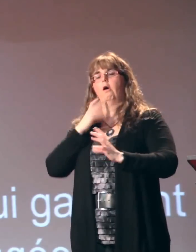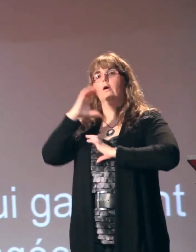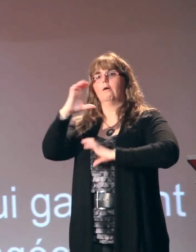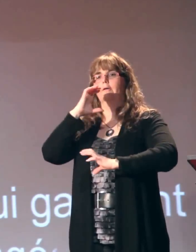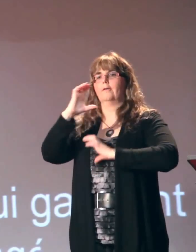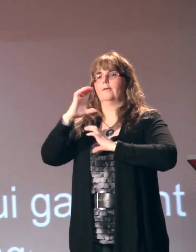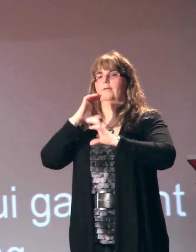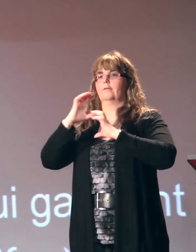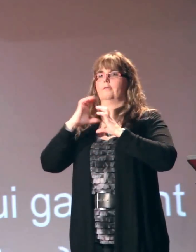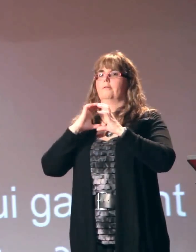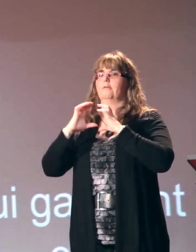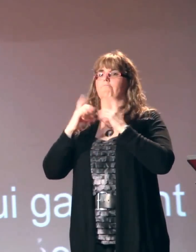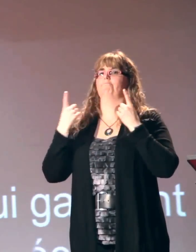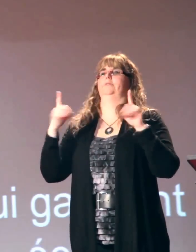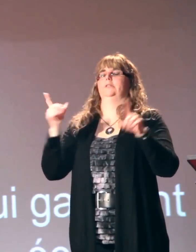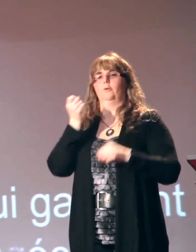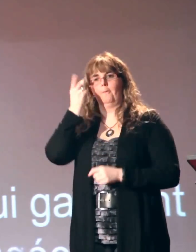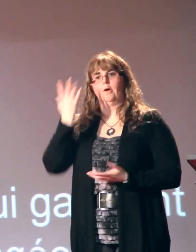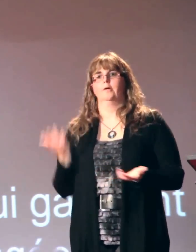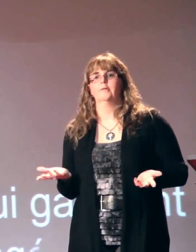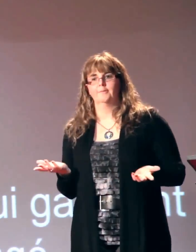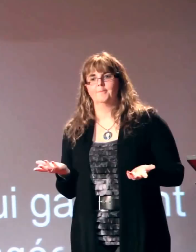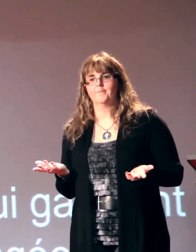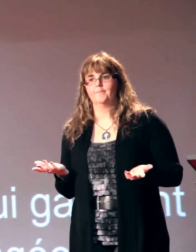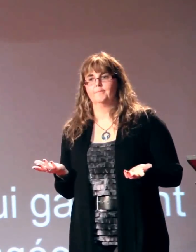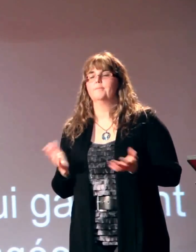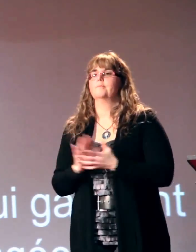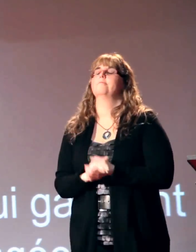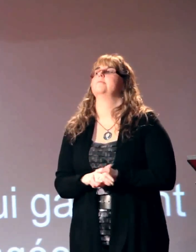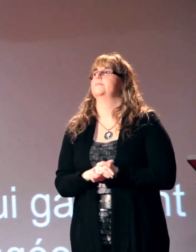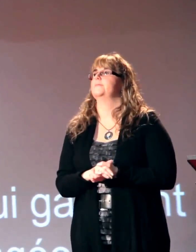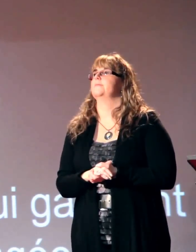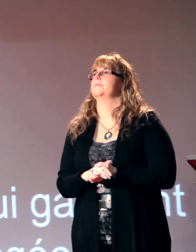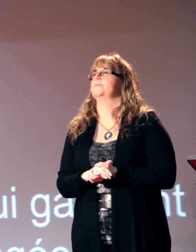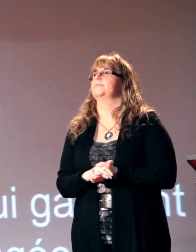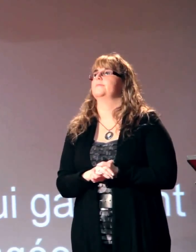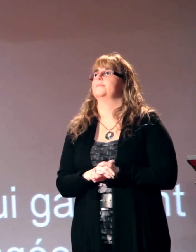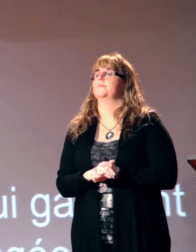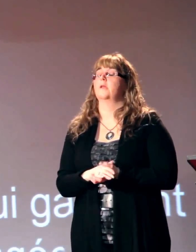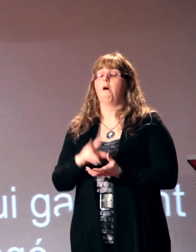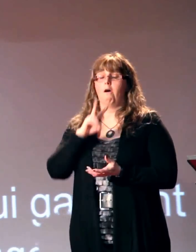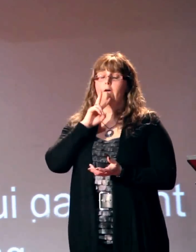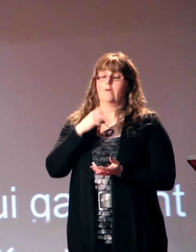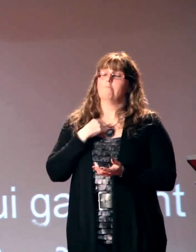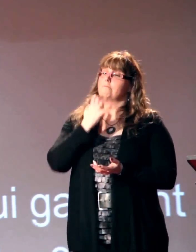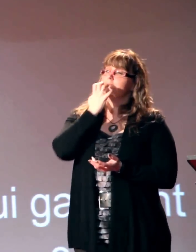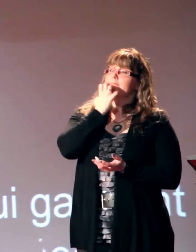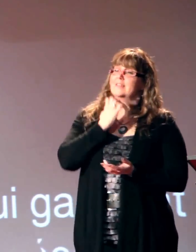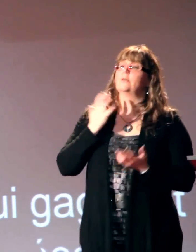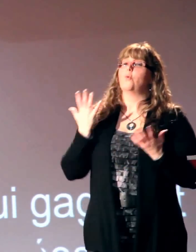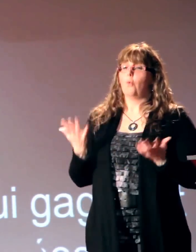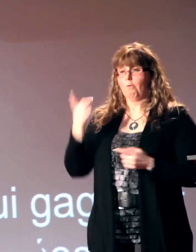What excites us most with this technology is its impact on daily life.